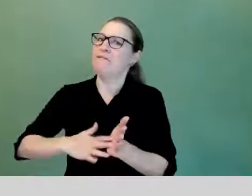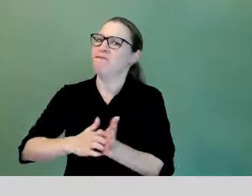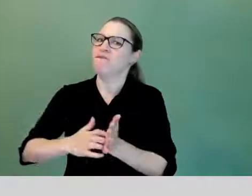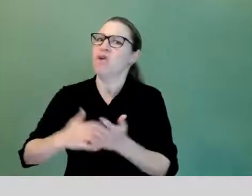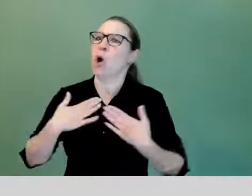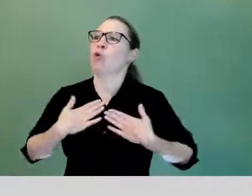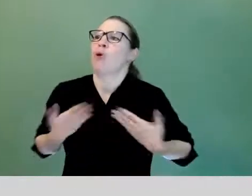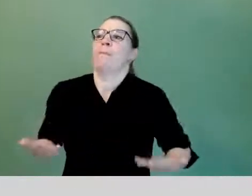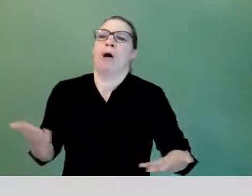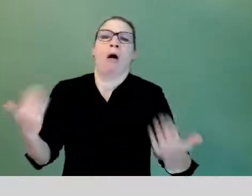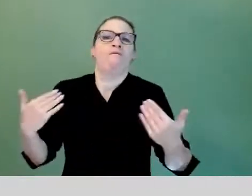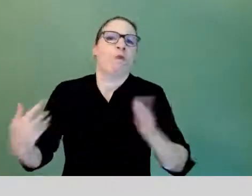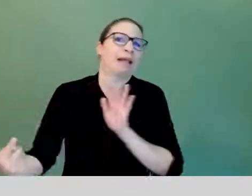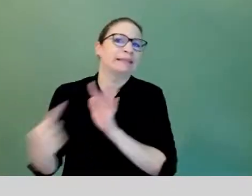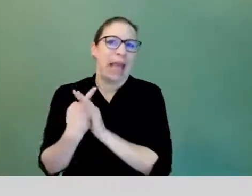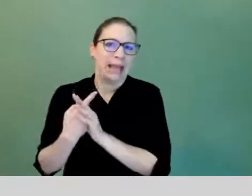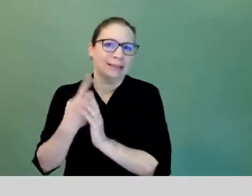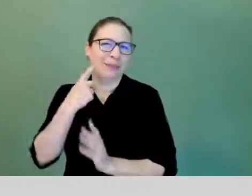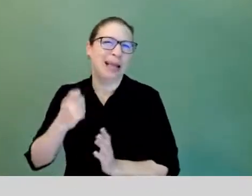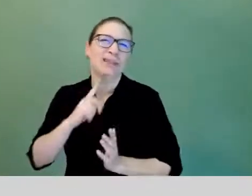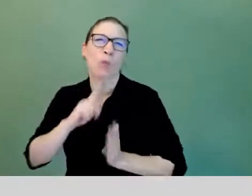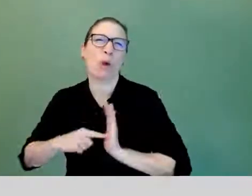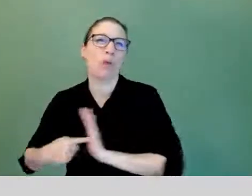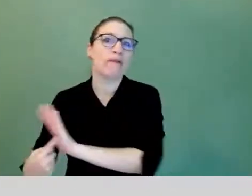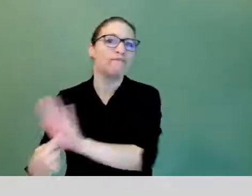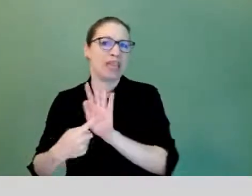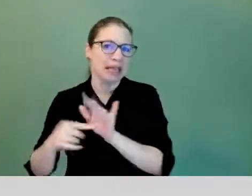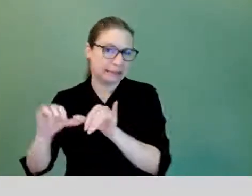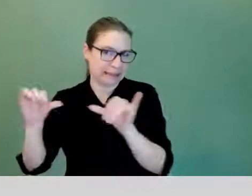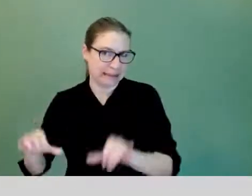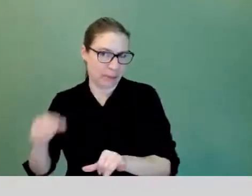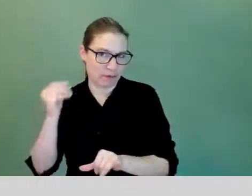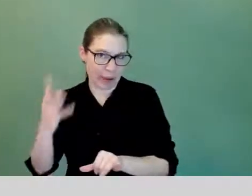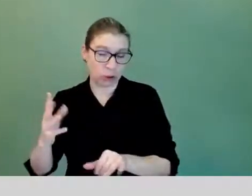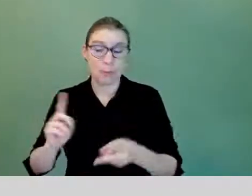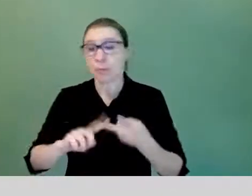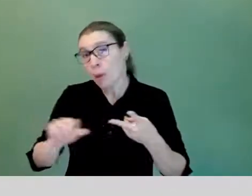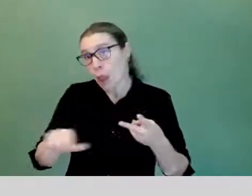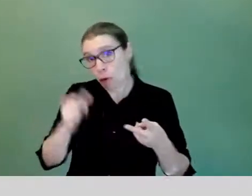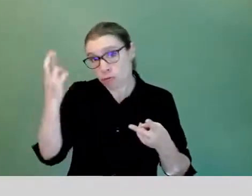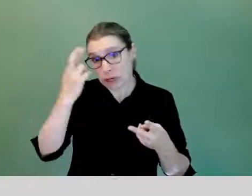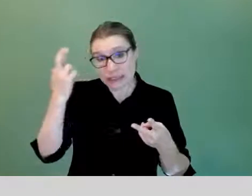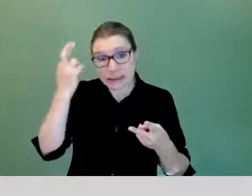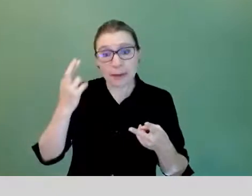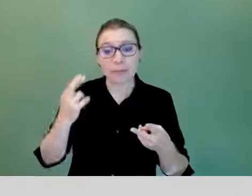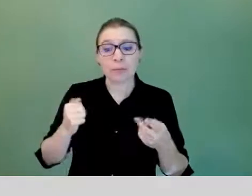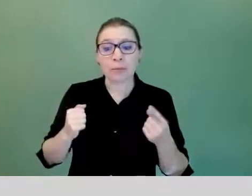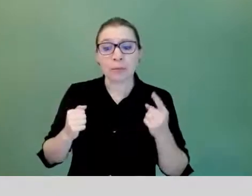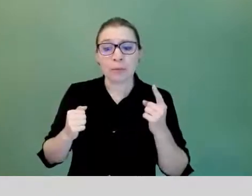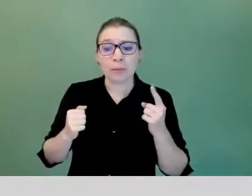because it will reveal the system information. Then second, is that you need to keep the secret key secret.